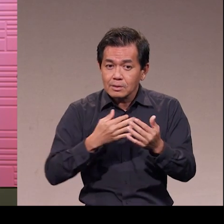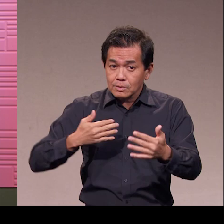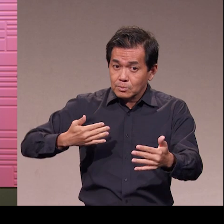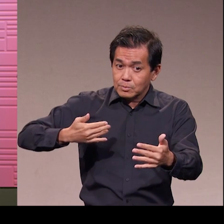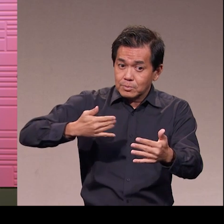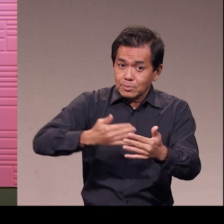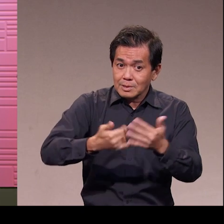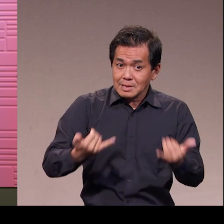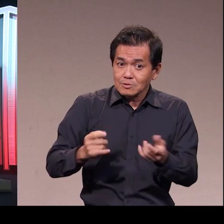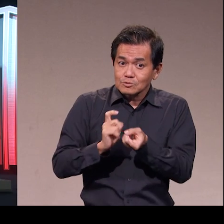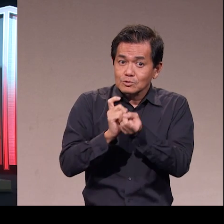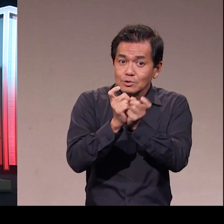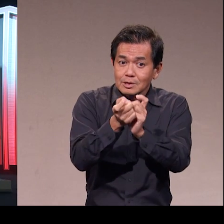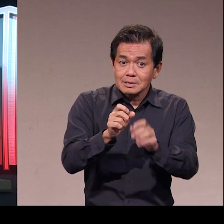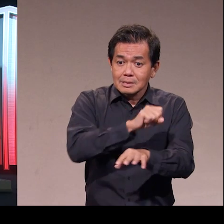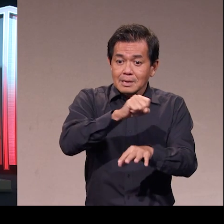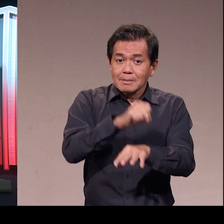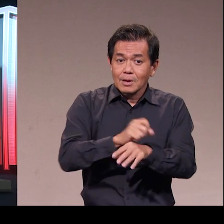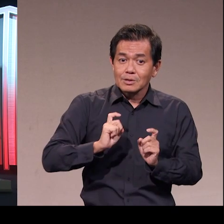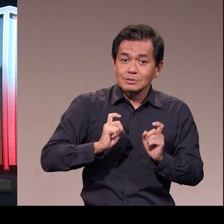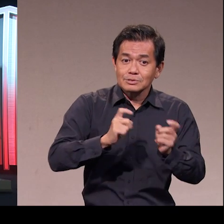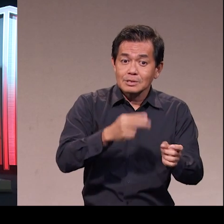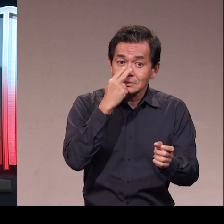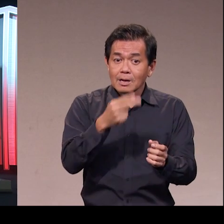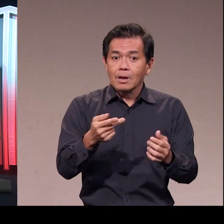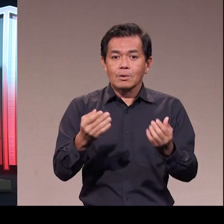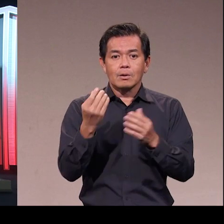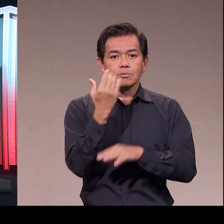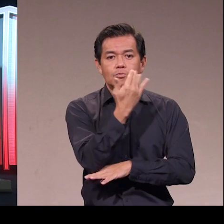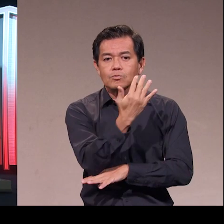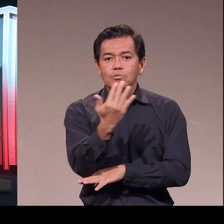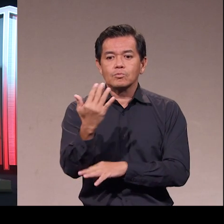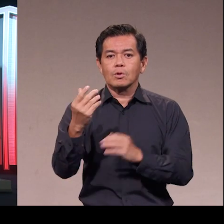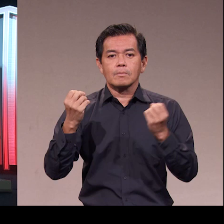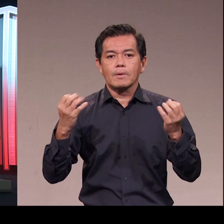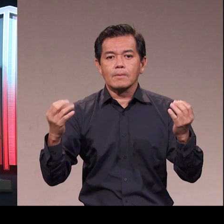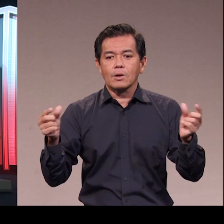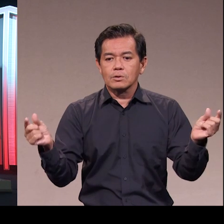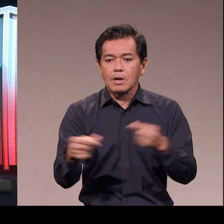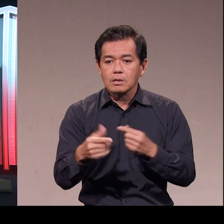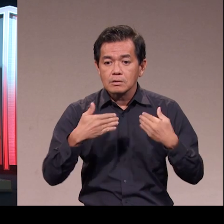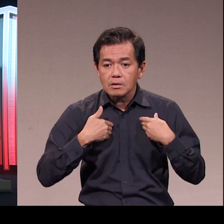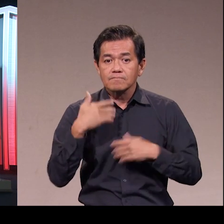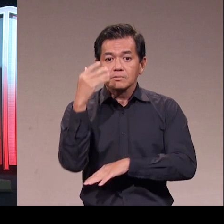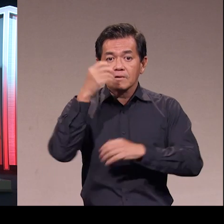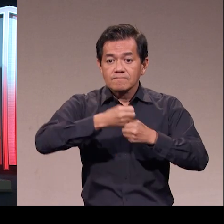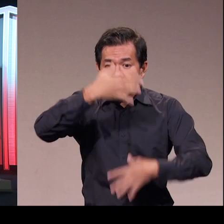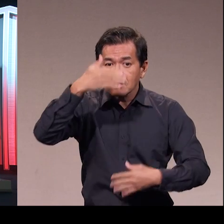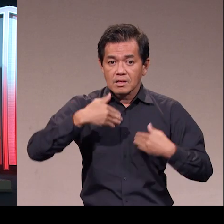This is Dawson and you can see the greenery all around the flats. It is very green.